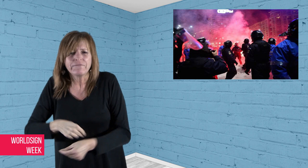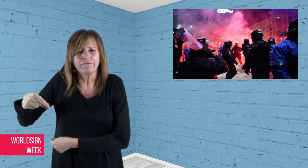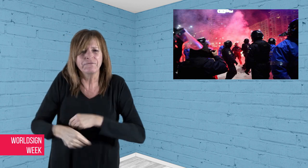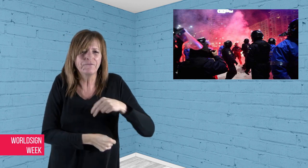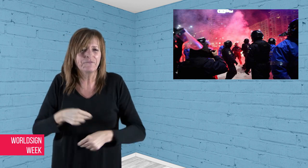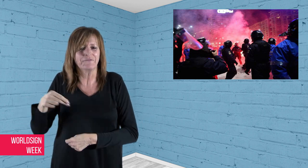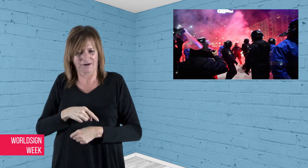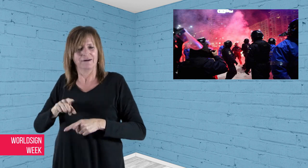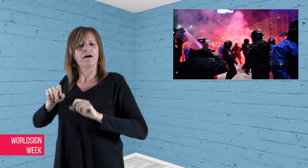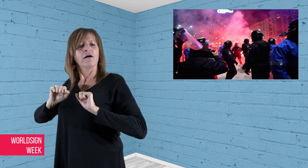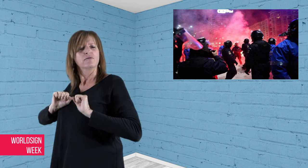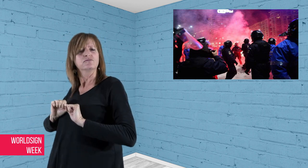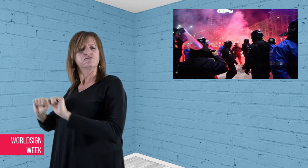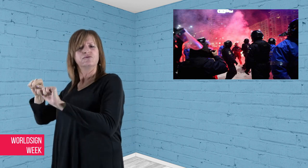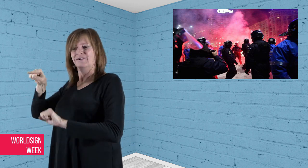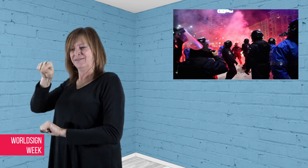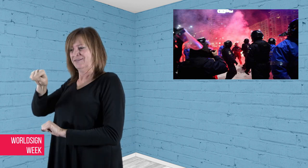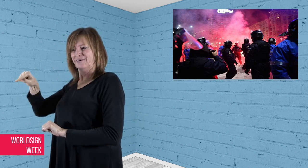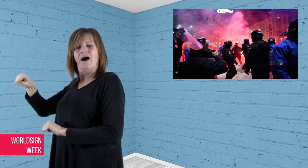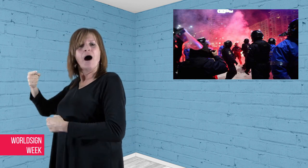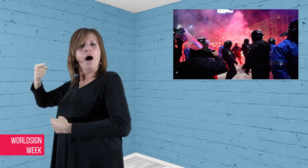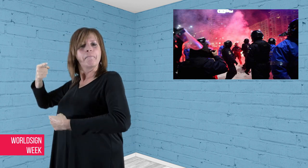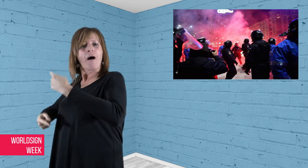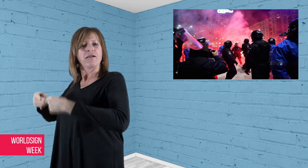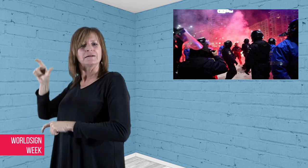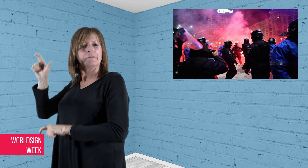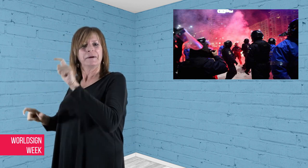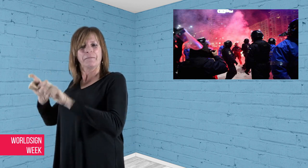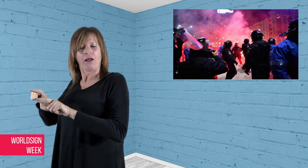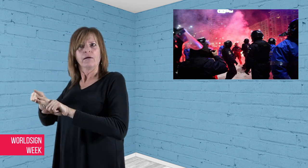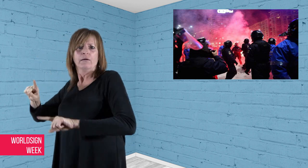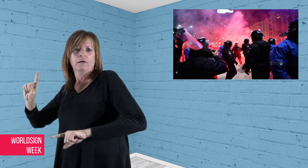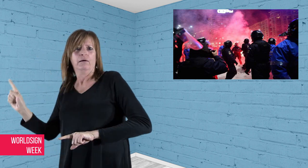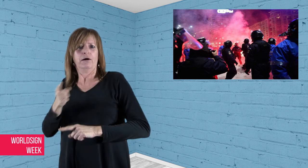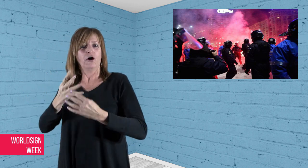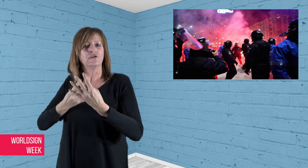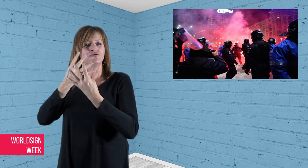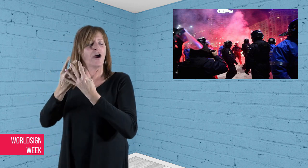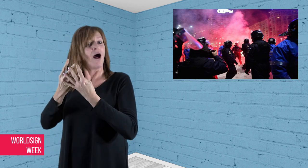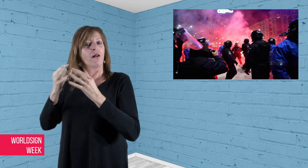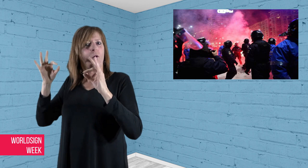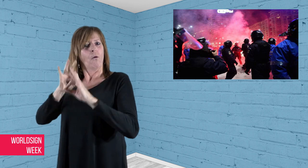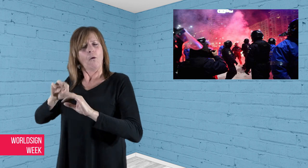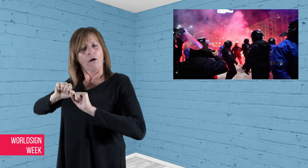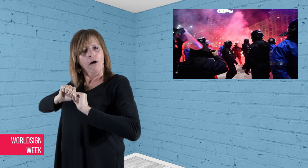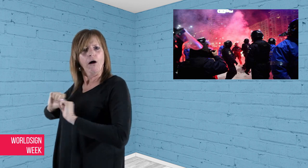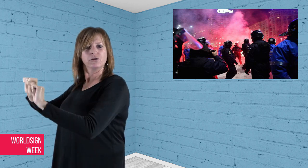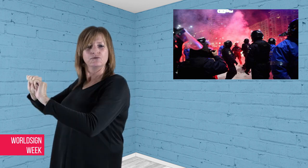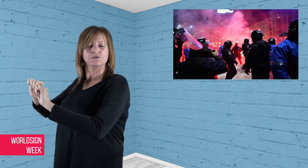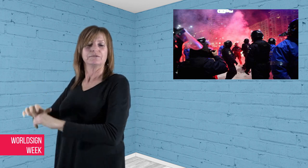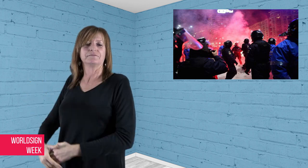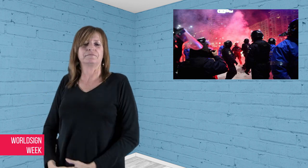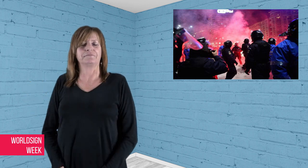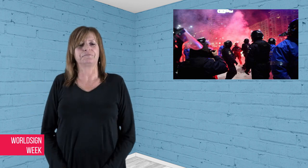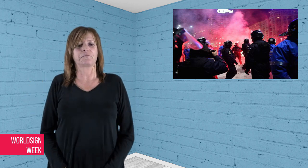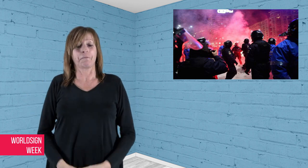politicians from prosecution. This decree sparked public outrage